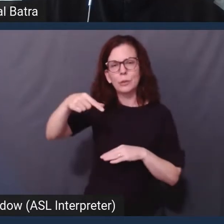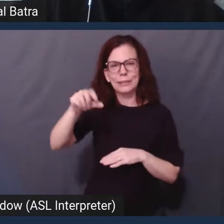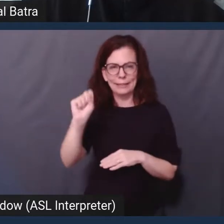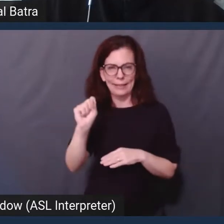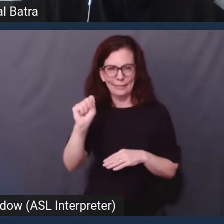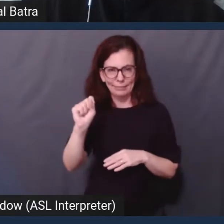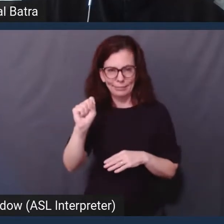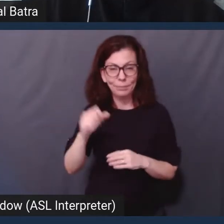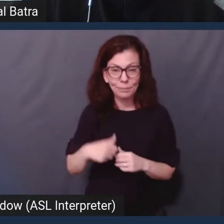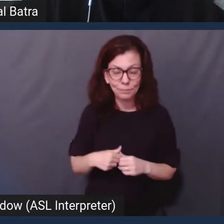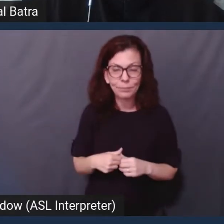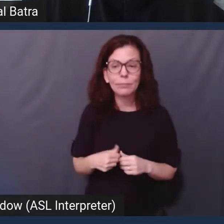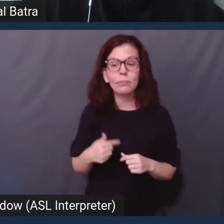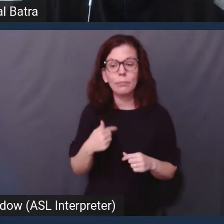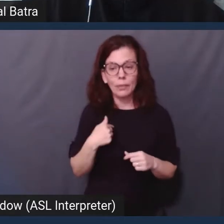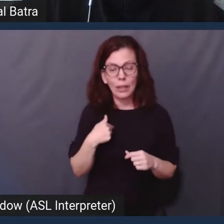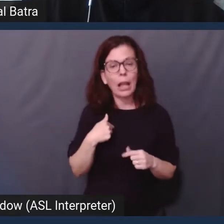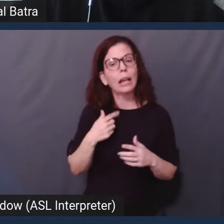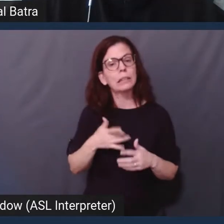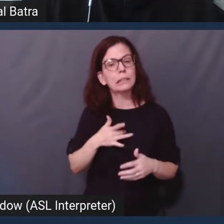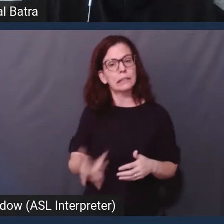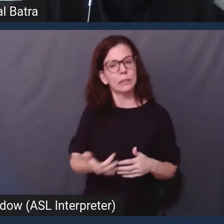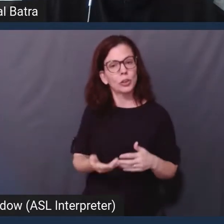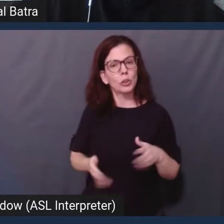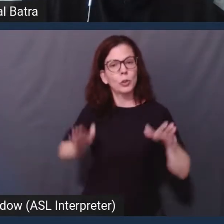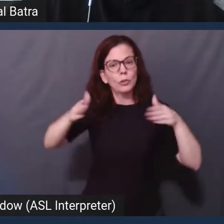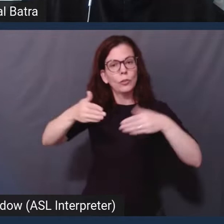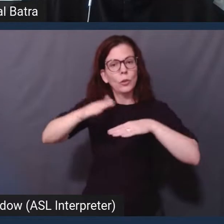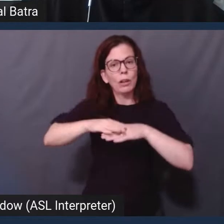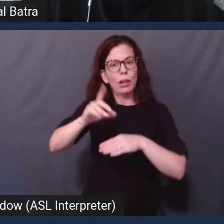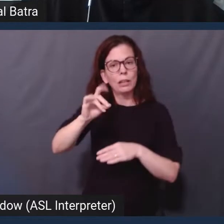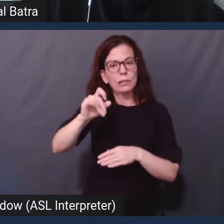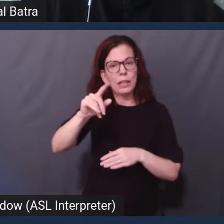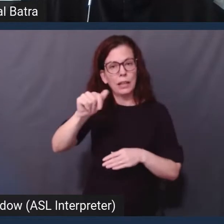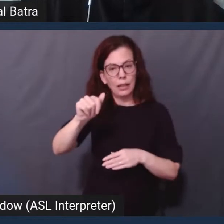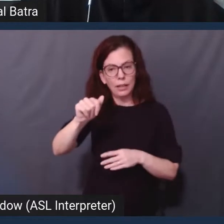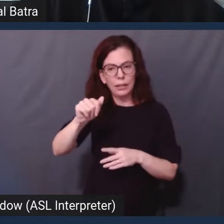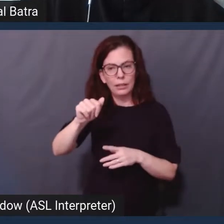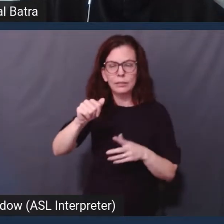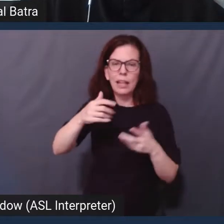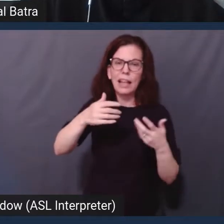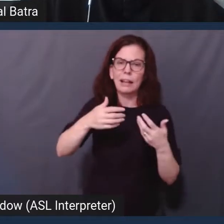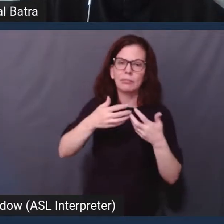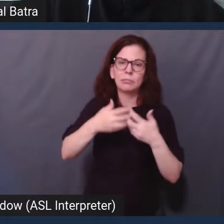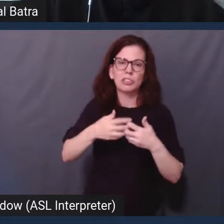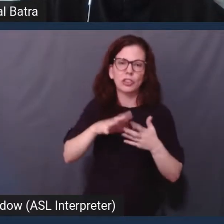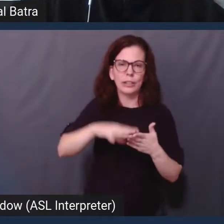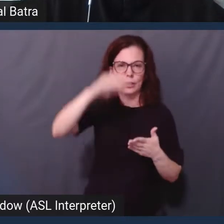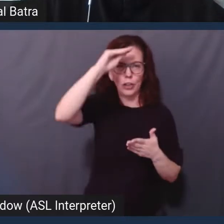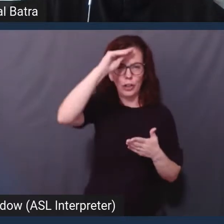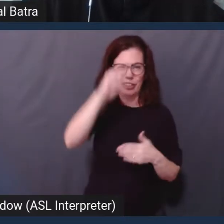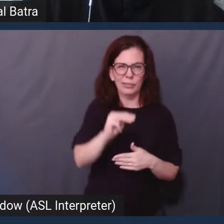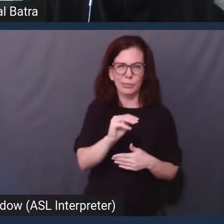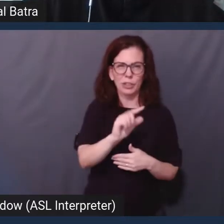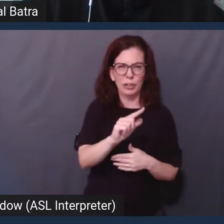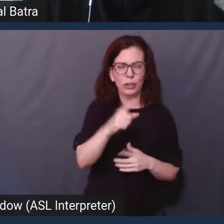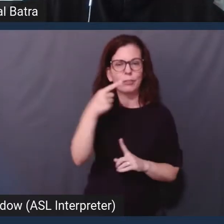and I primarily focus on data and machine learning components of QuickSight. So excited to be here.